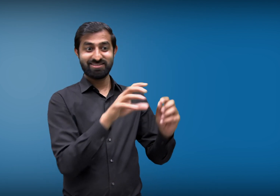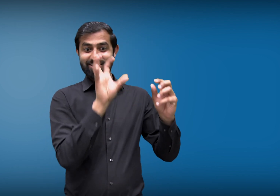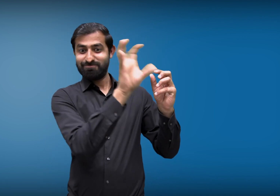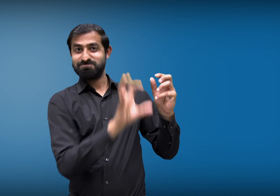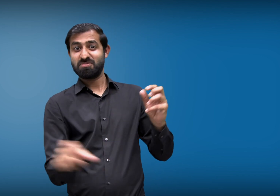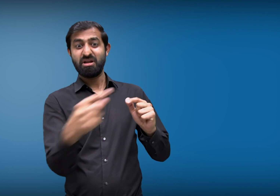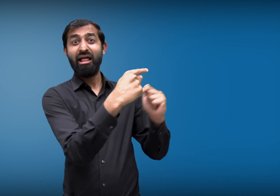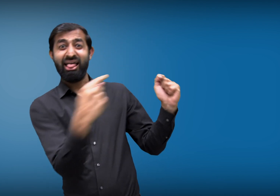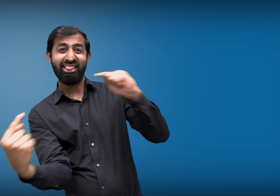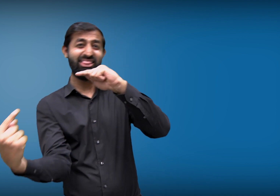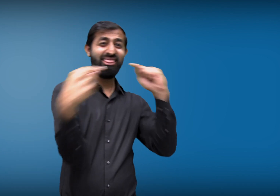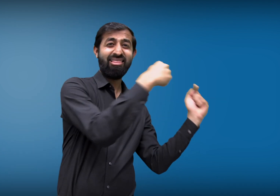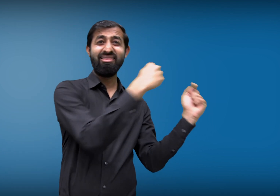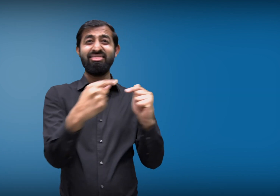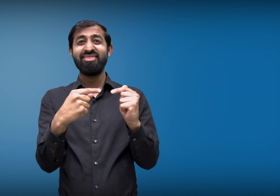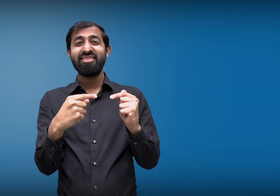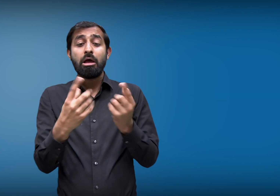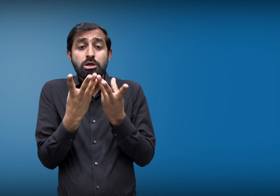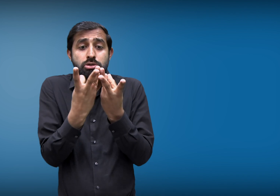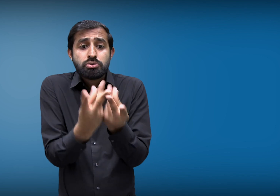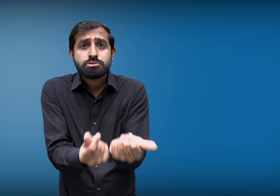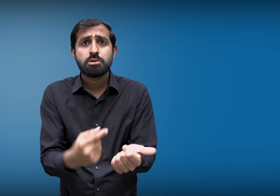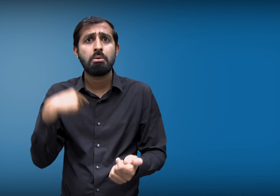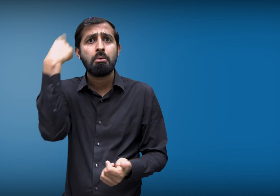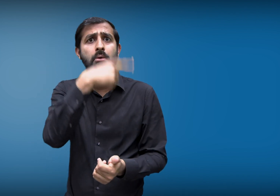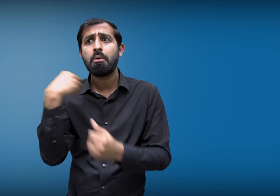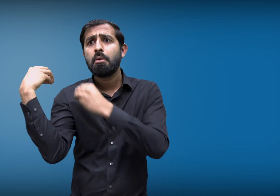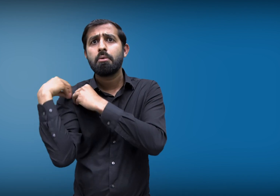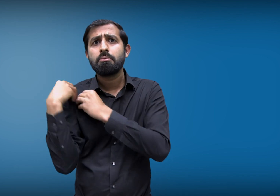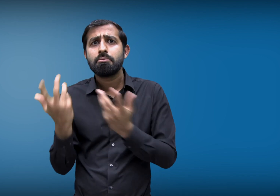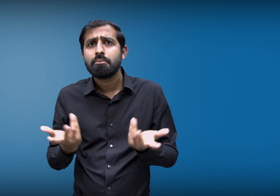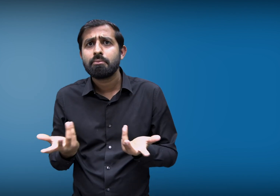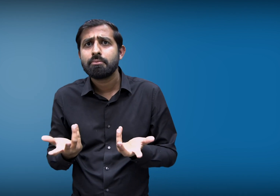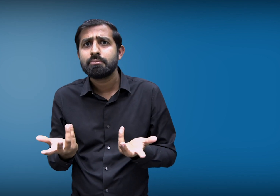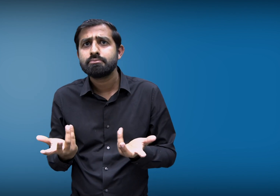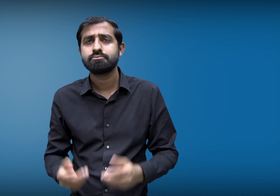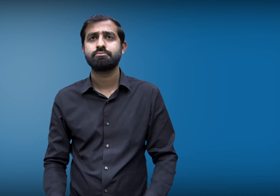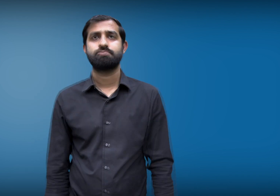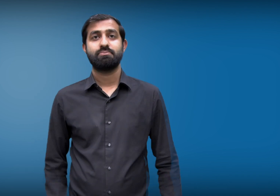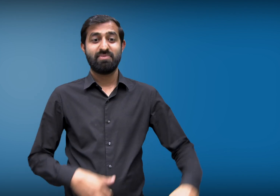When there is a conflict between the State and a Central government who resolves the conflict?